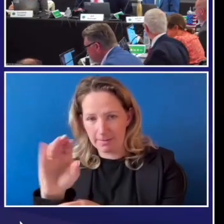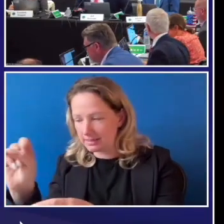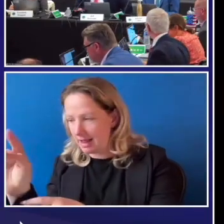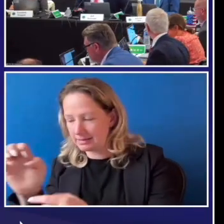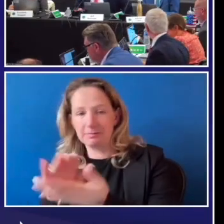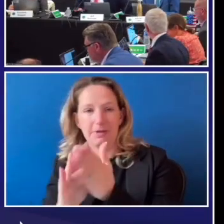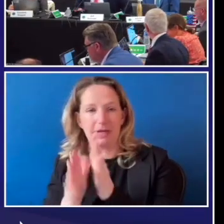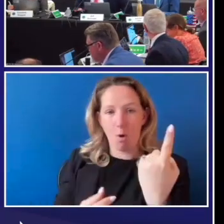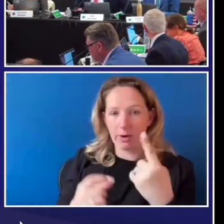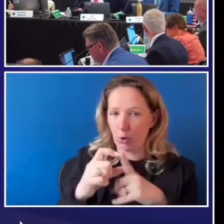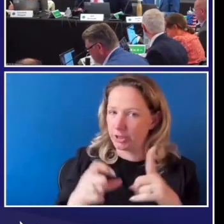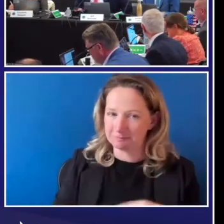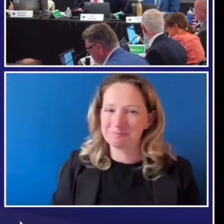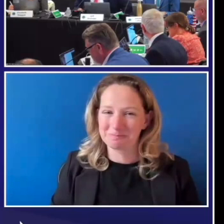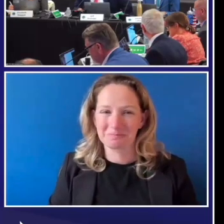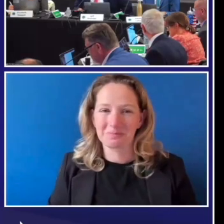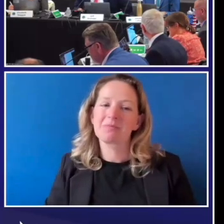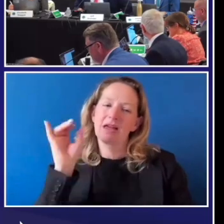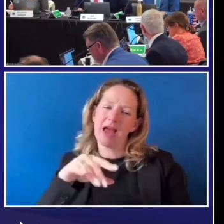And that's actually just for consistency because it's used in other places